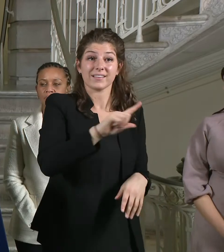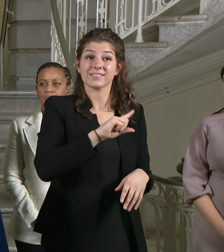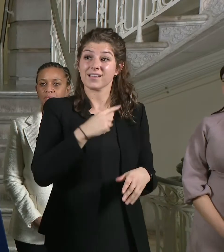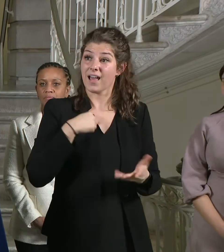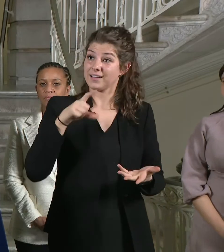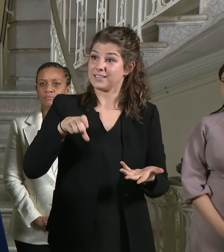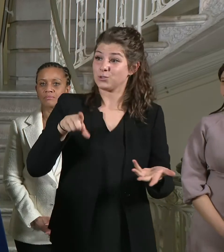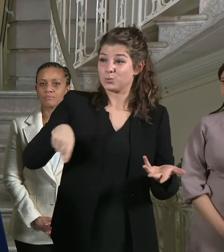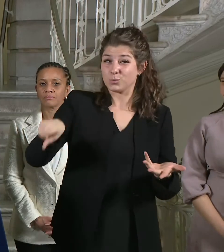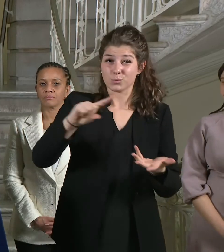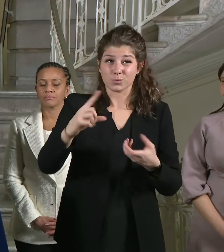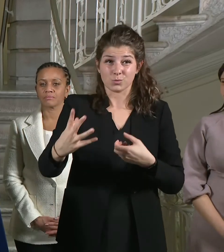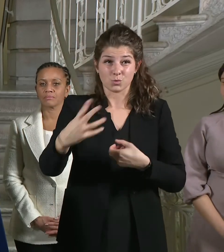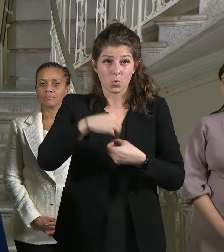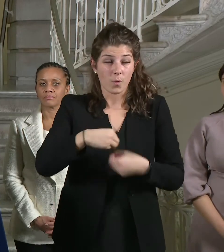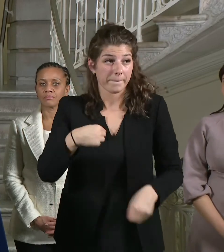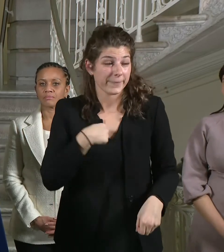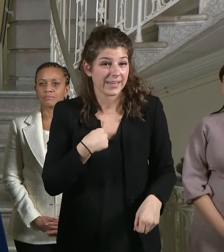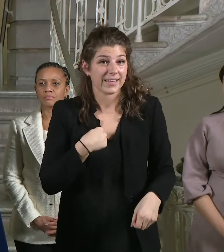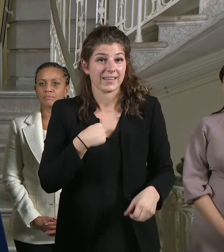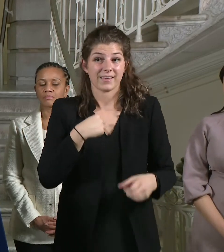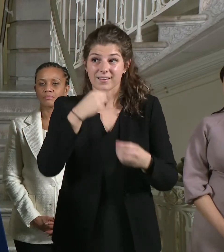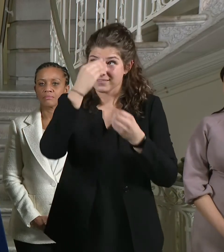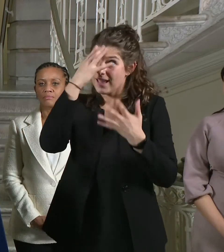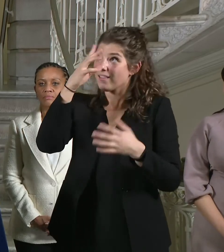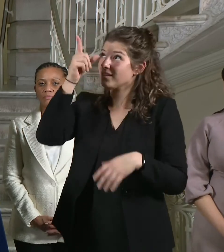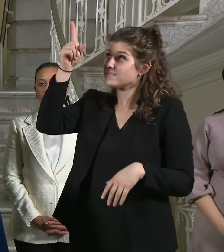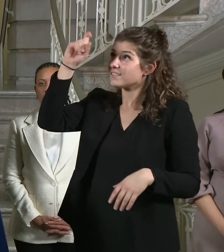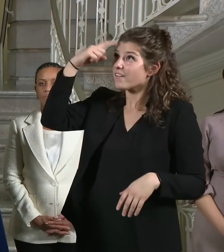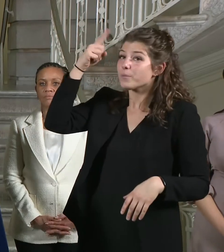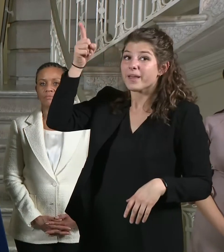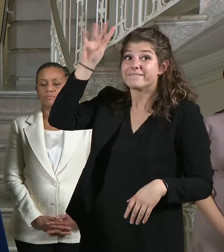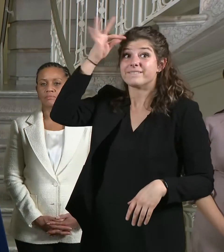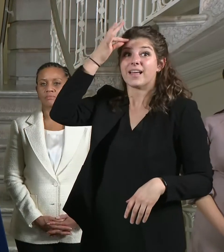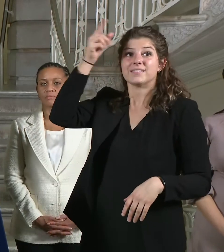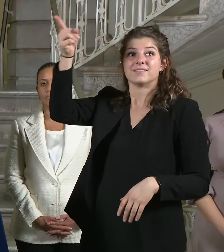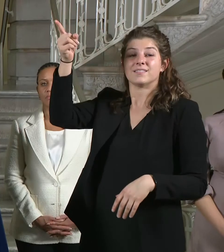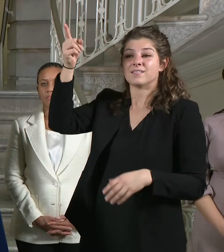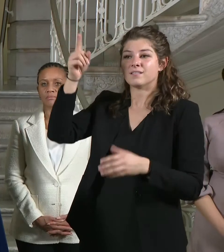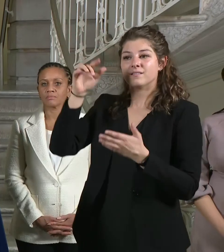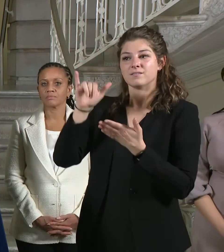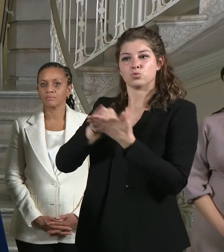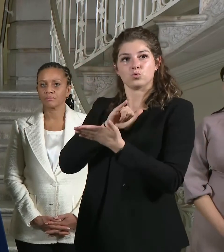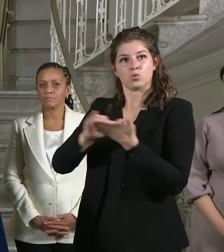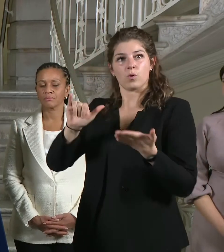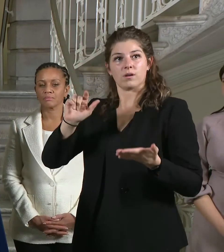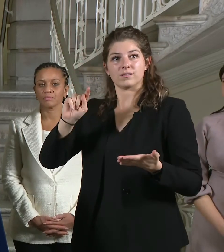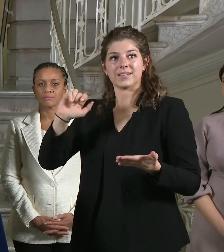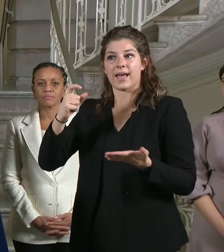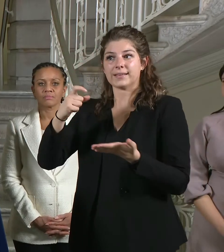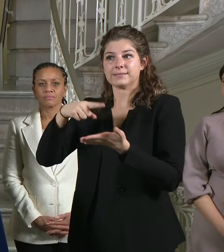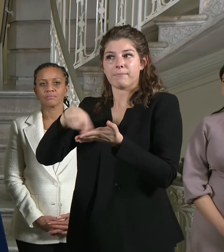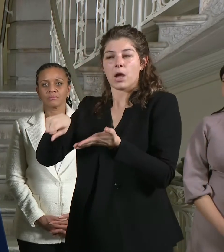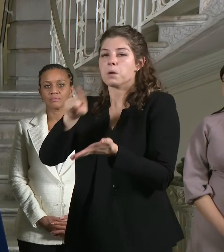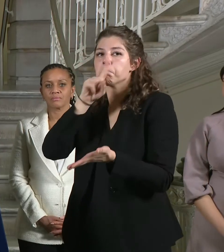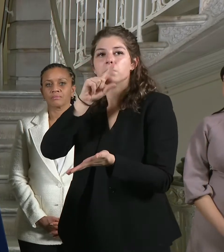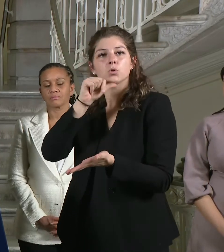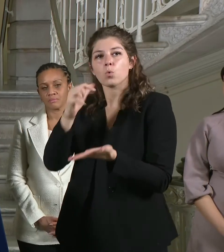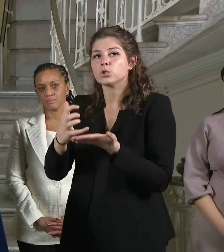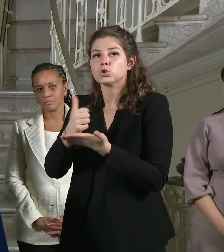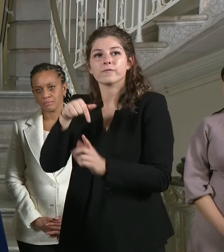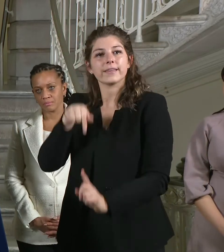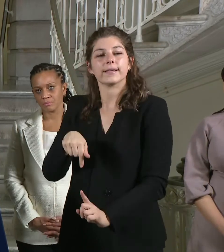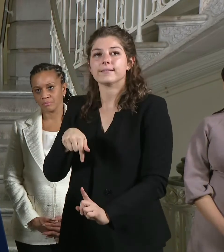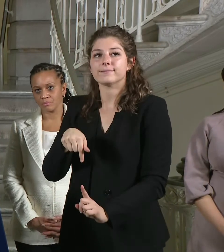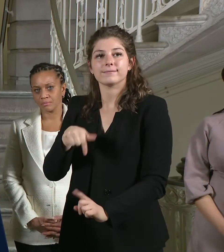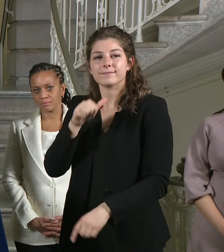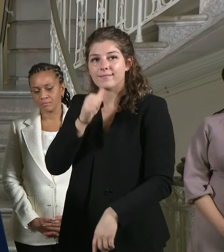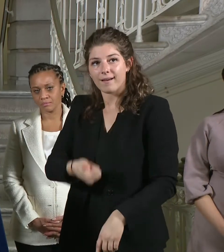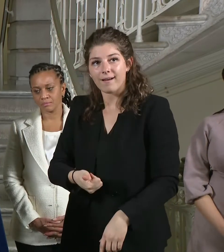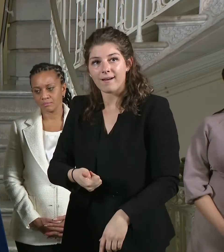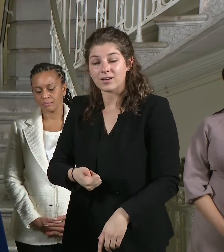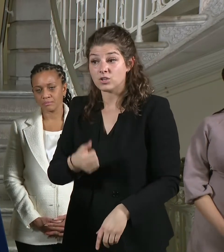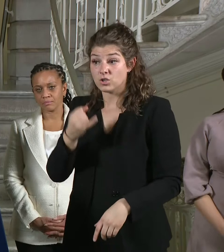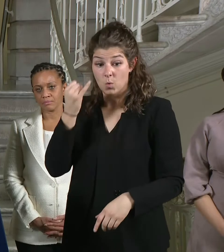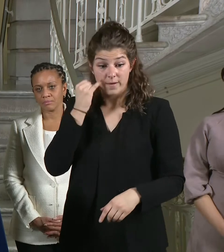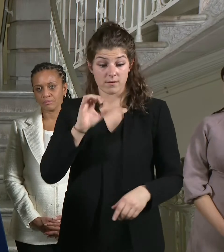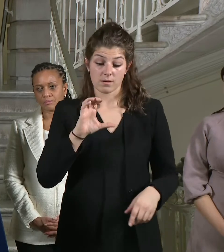THAT JOB. NEW